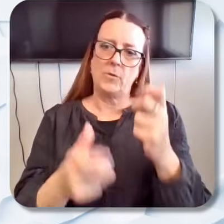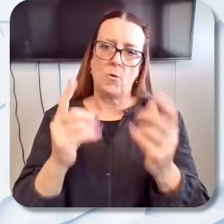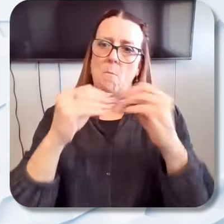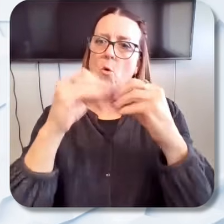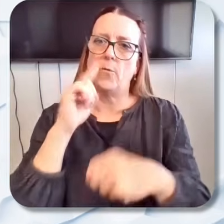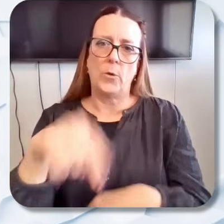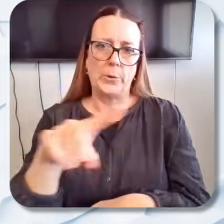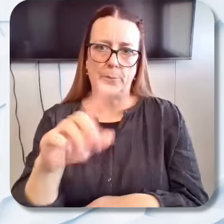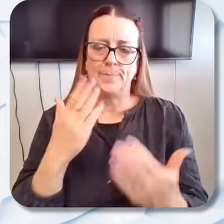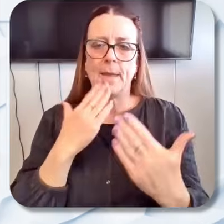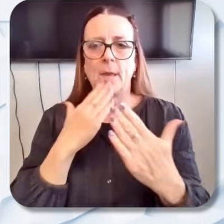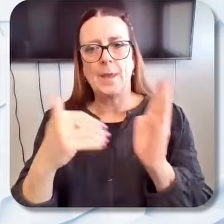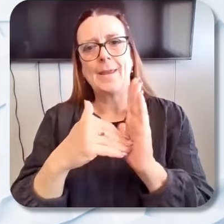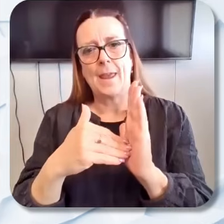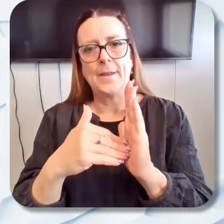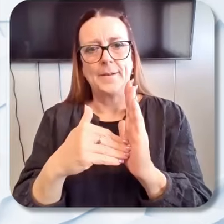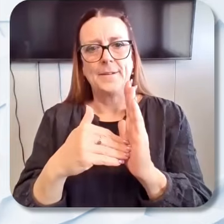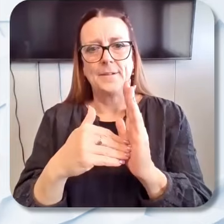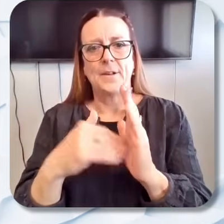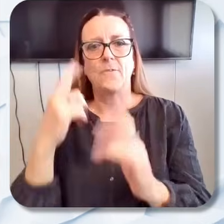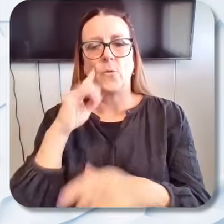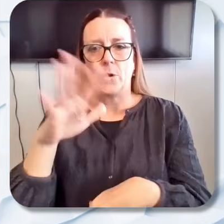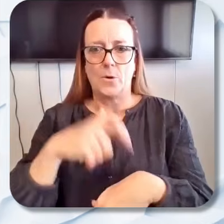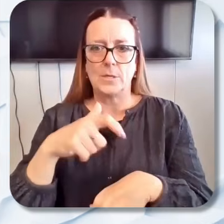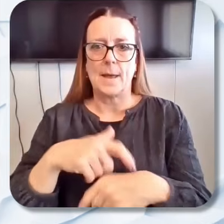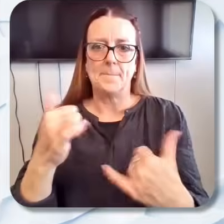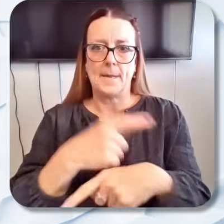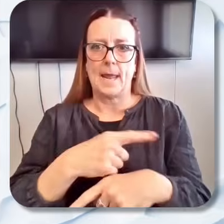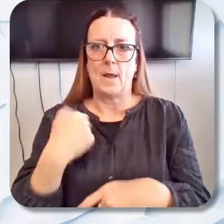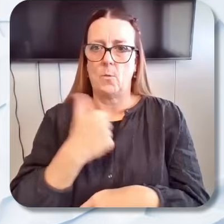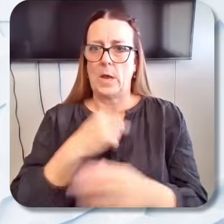So thank you all so much for your time today, and we hope to talk to you soon.